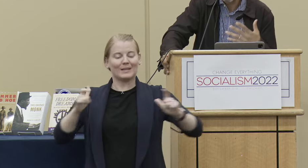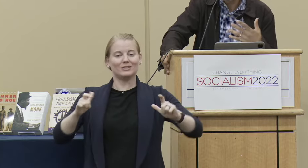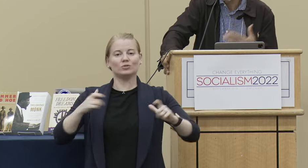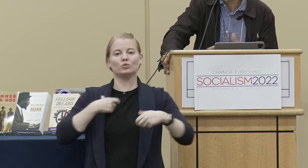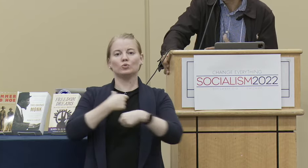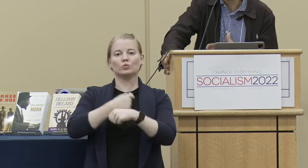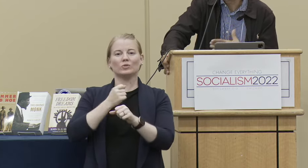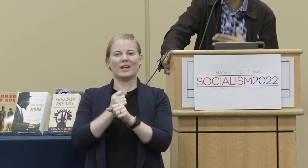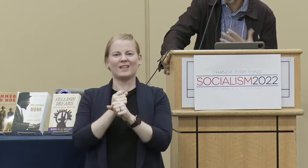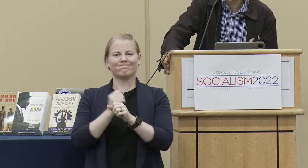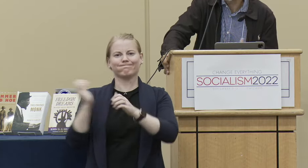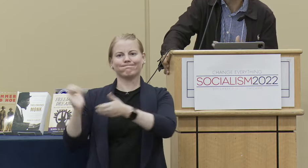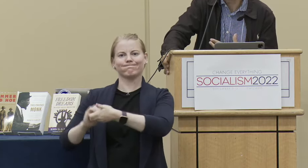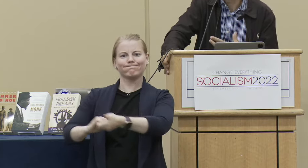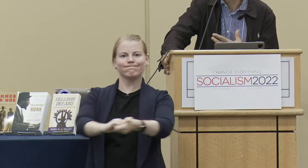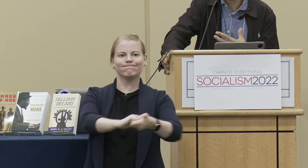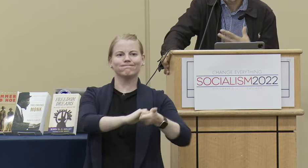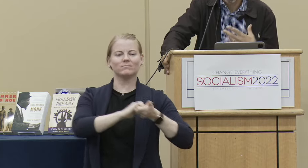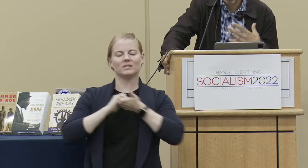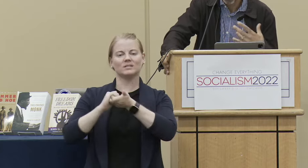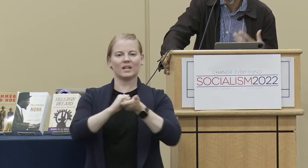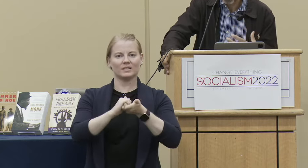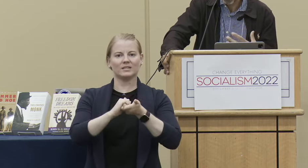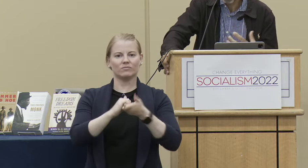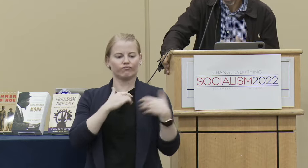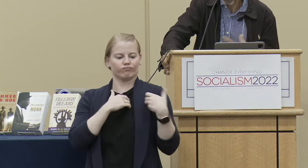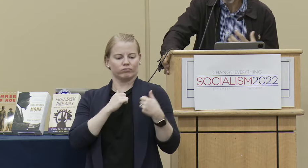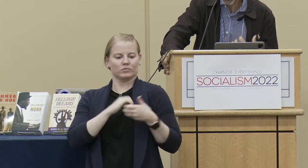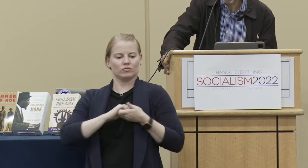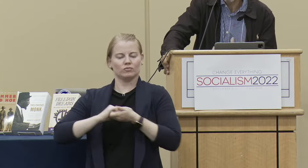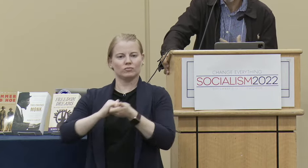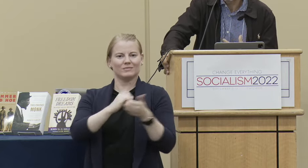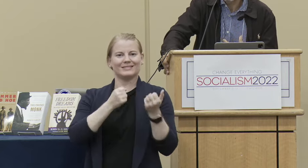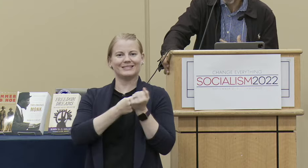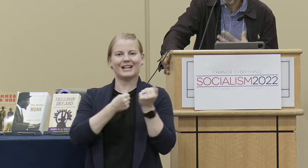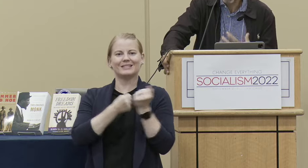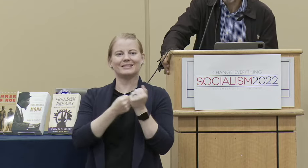And they expanded their work to create solidarity economy. You